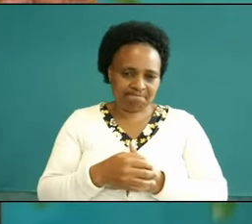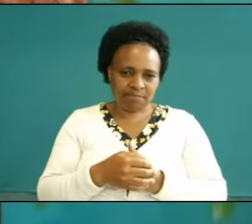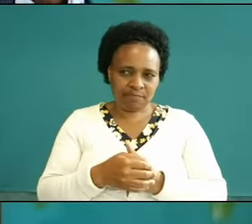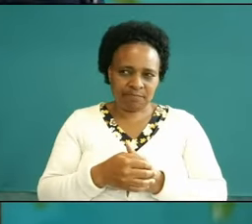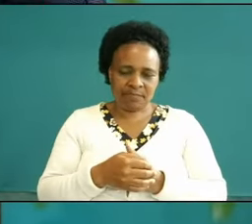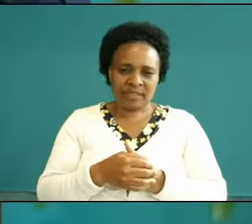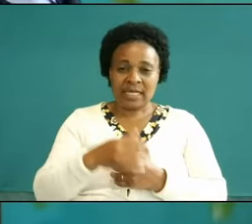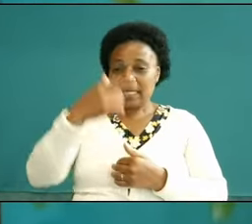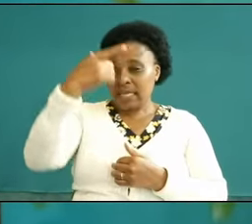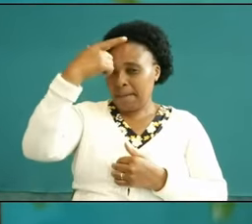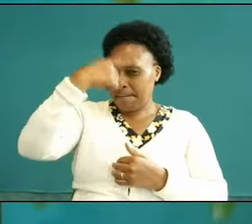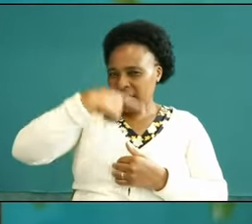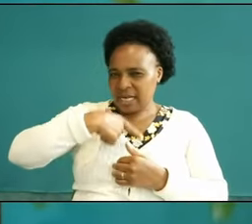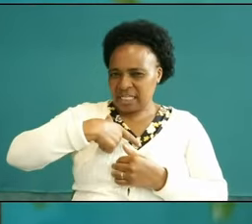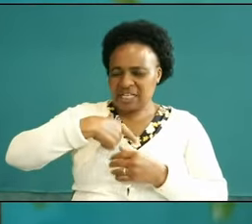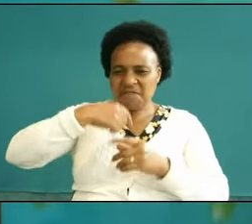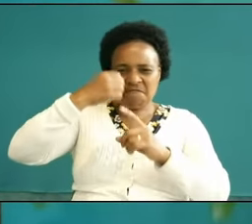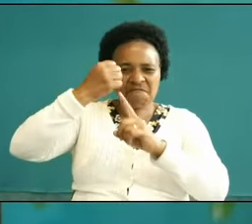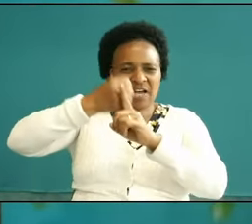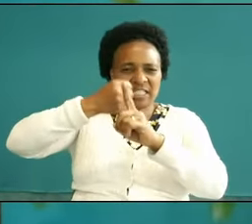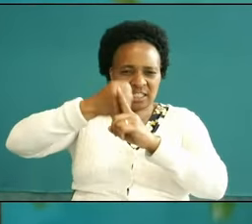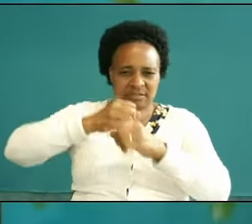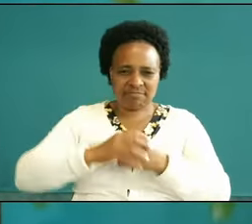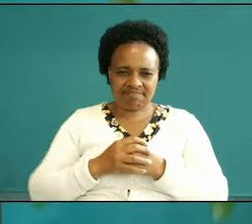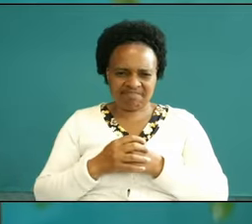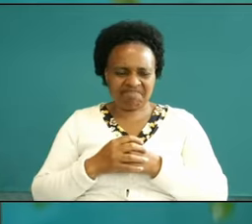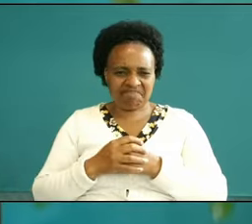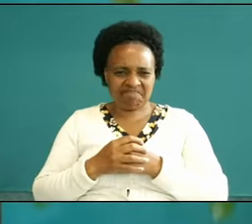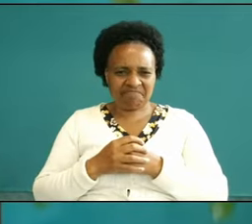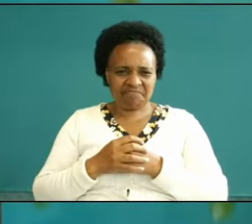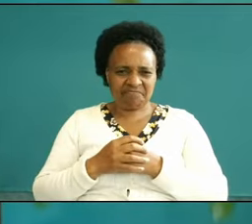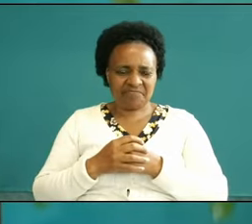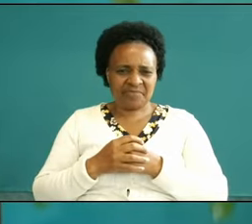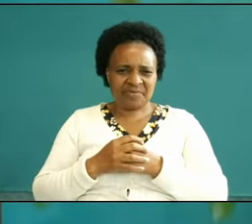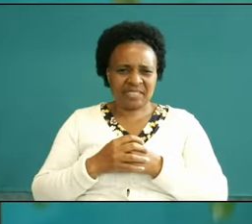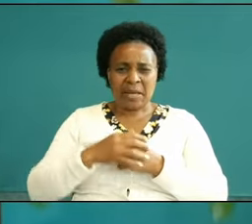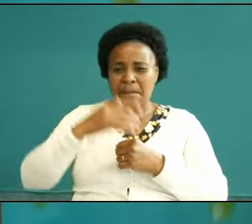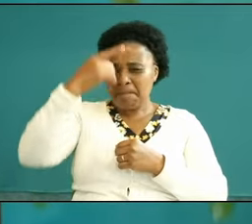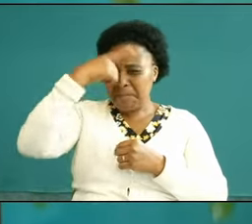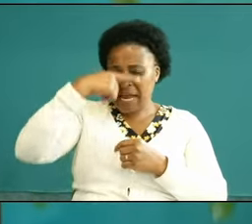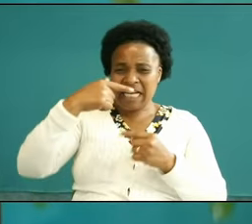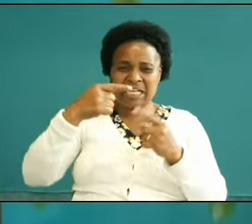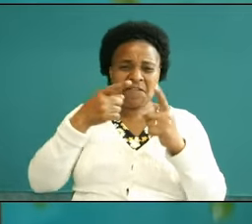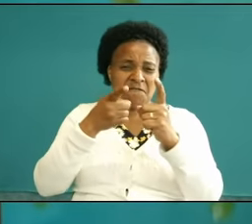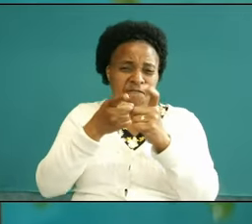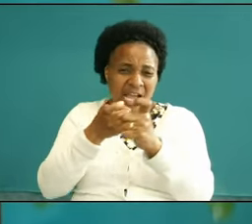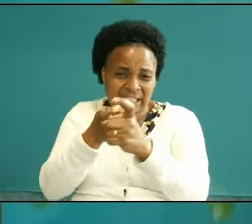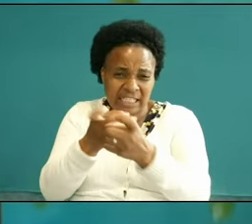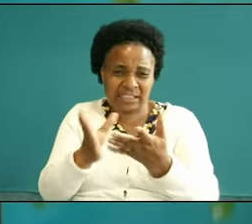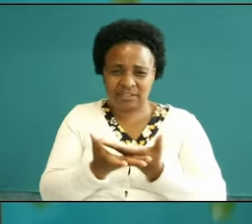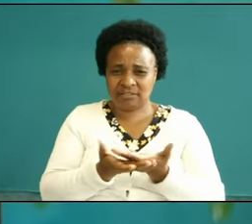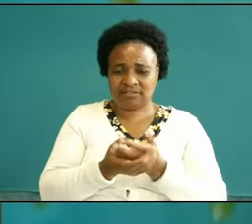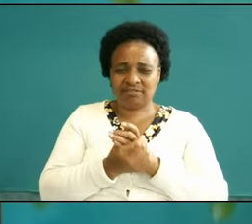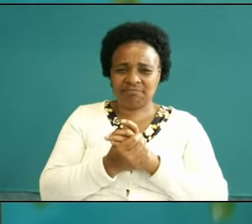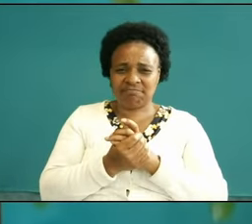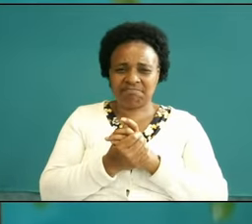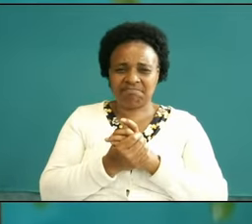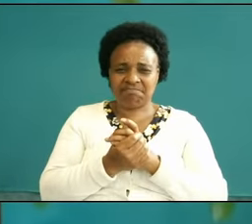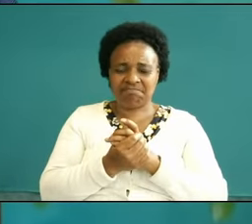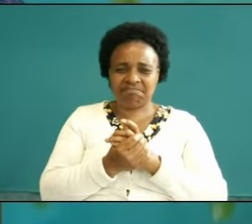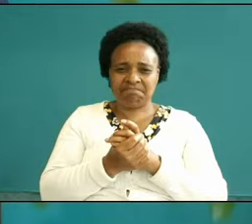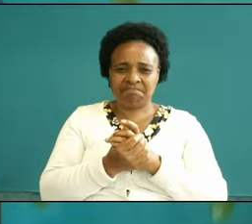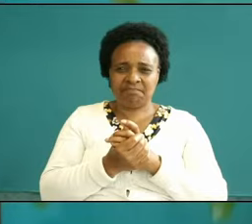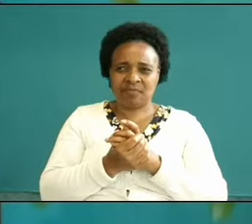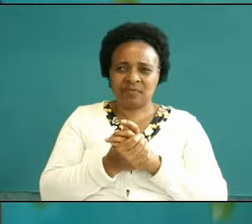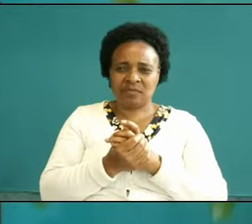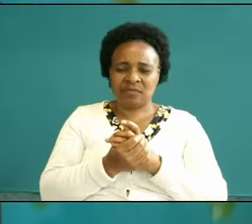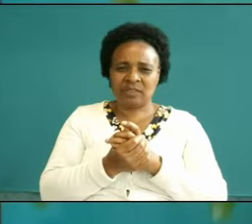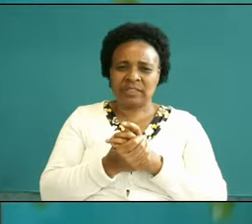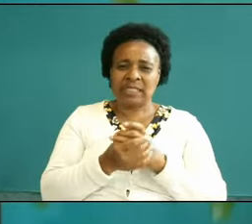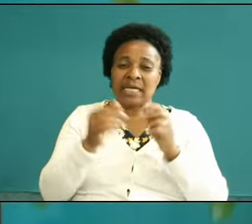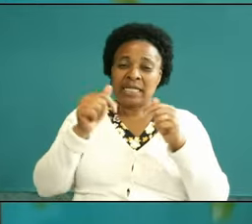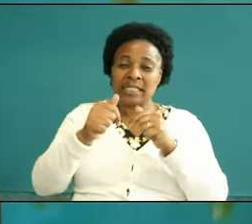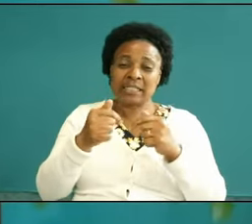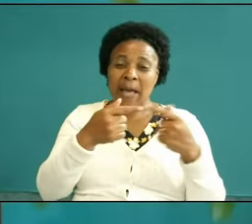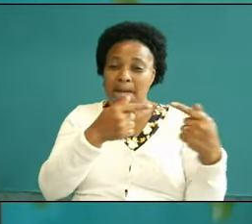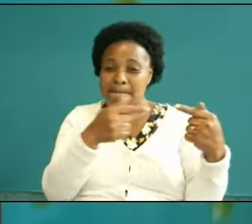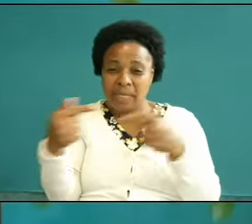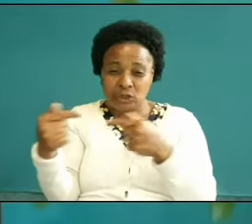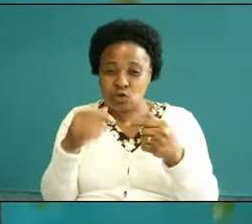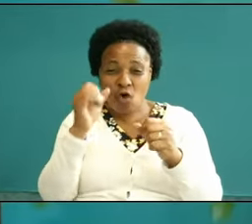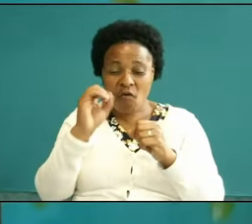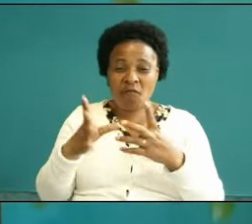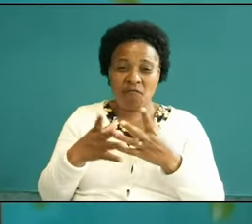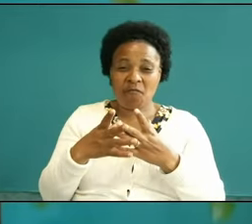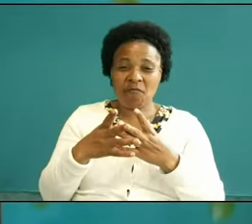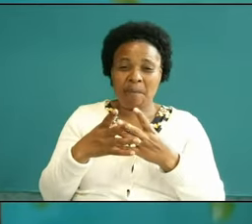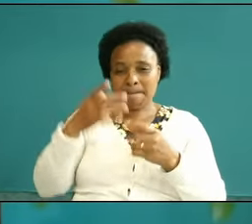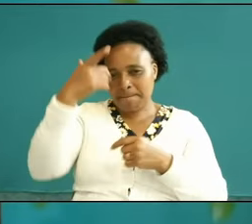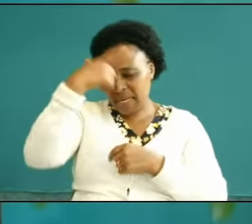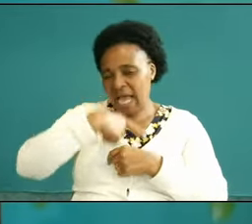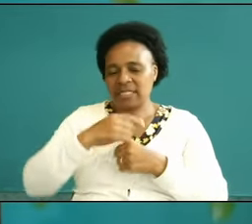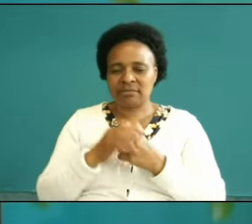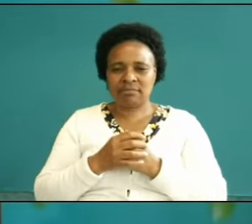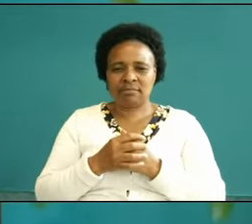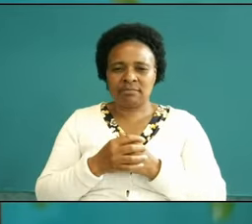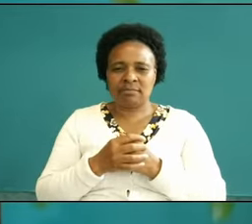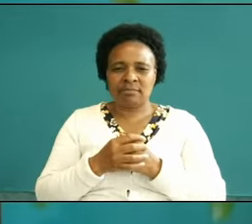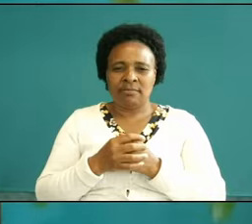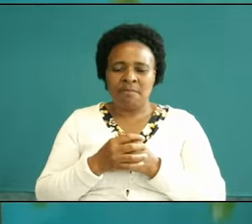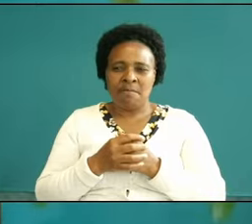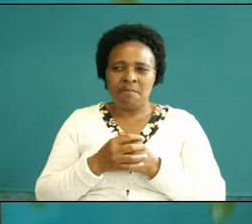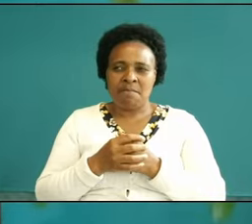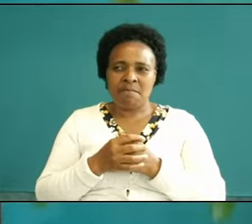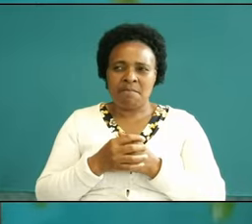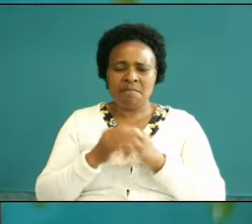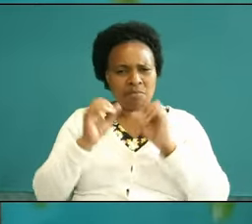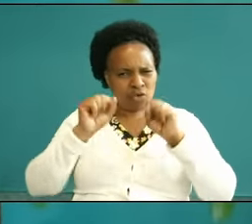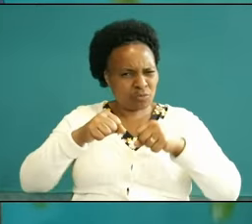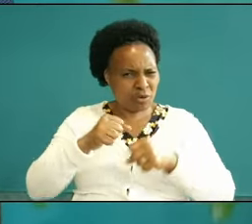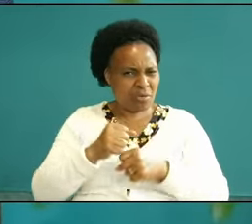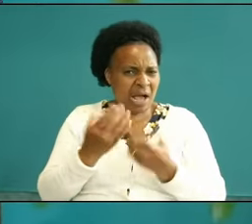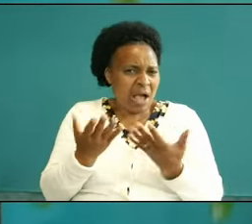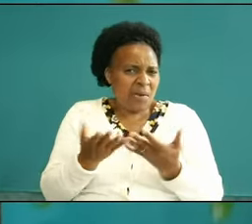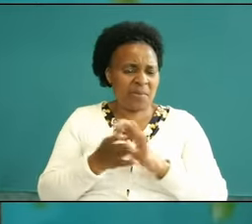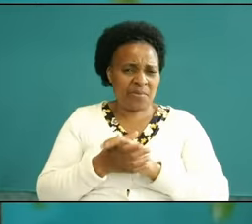blind Fighters blind Fighters a pack of blind Fighters could it be that but even as I speak